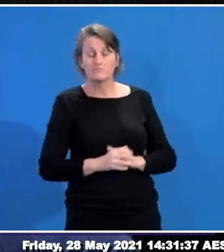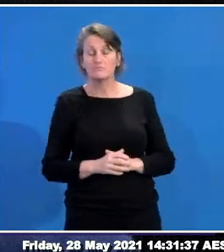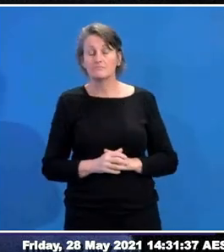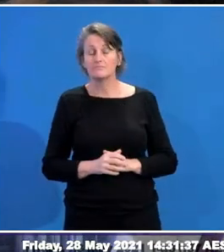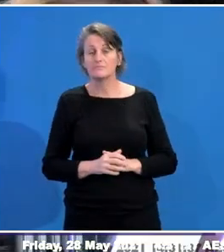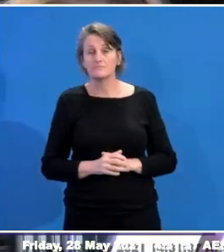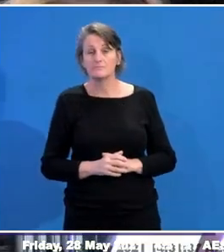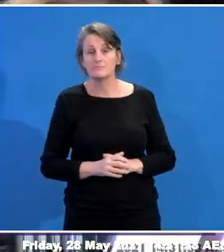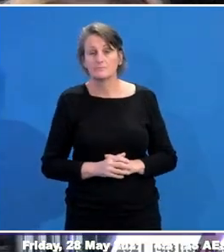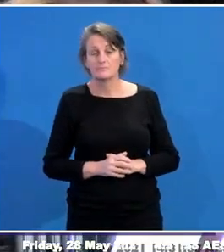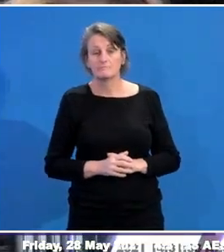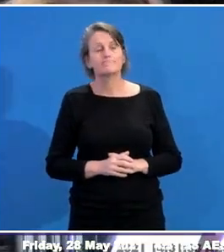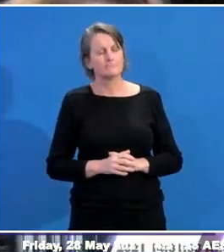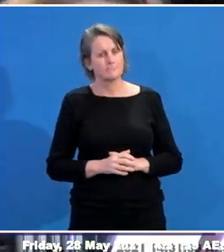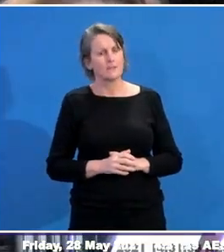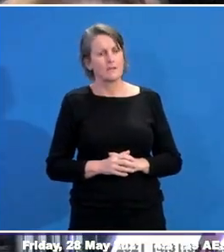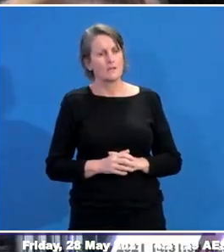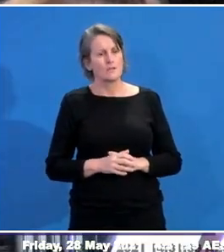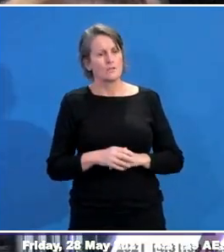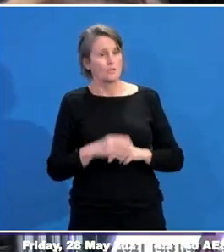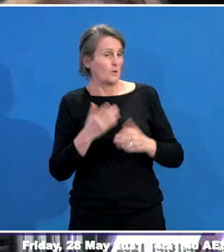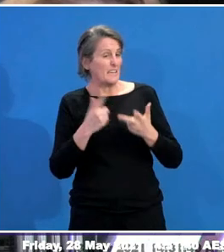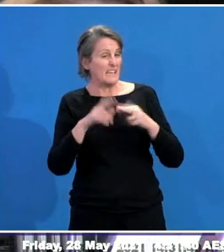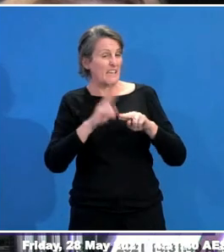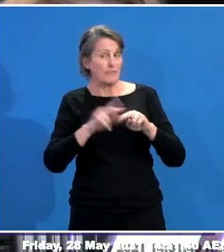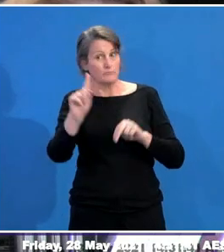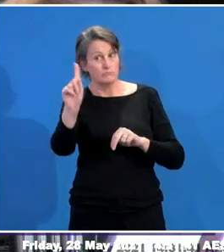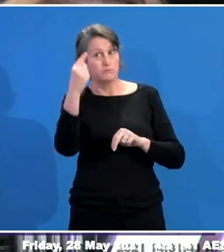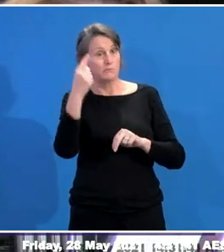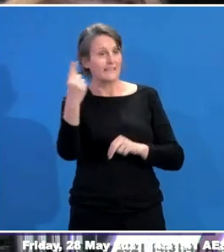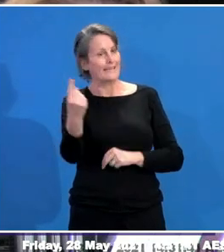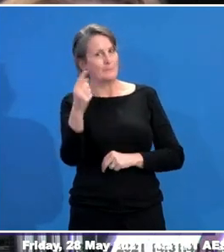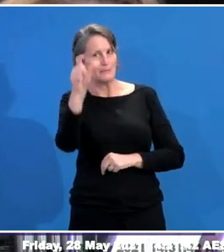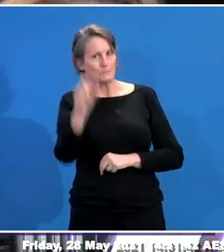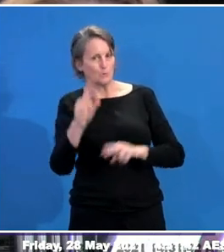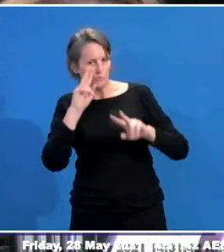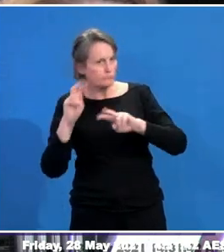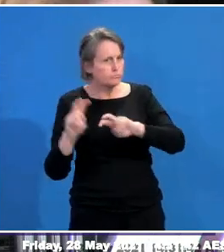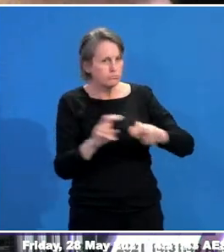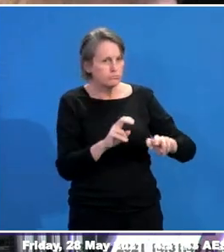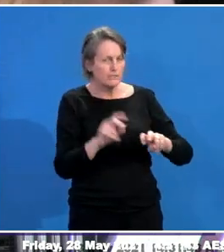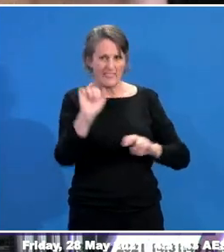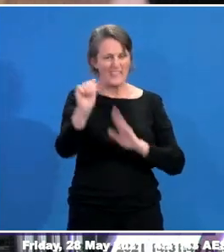So in the independent investigation that you are talking about, what are the characteristics of independence that you require